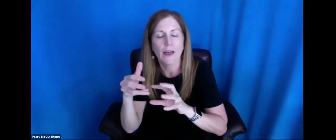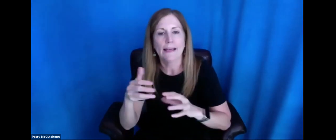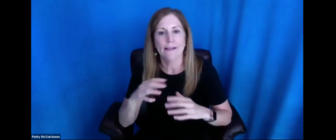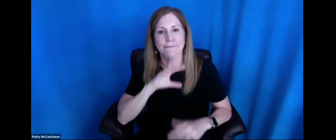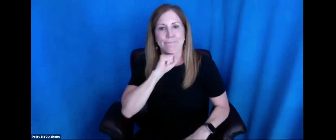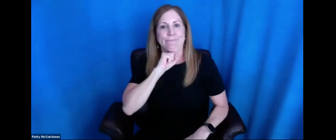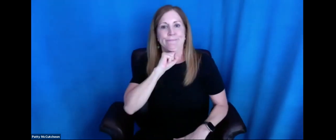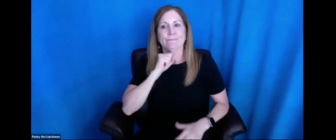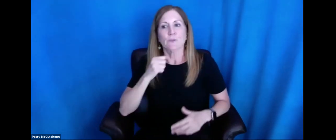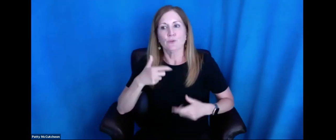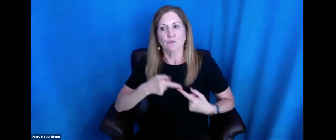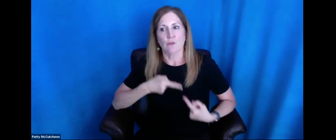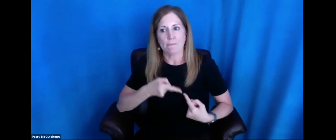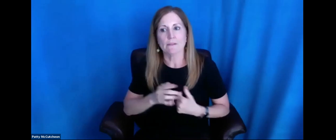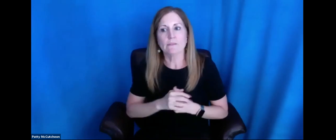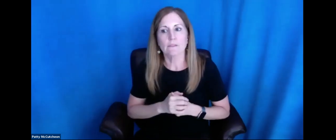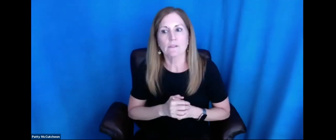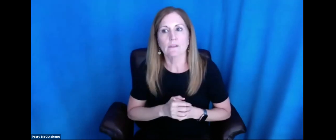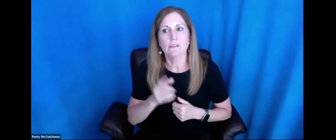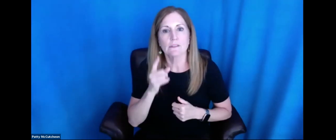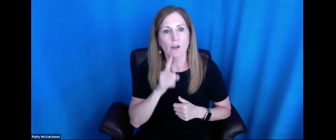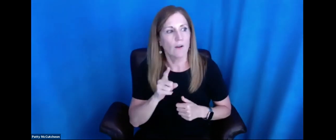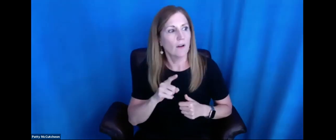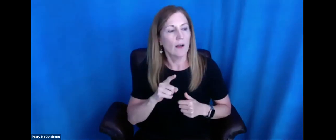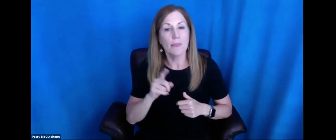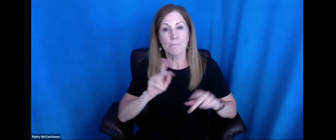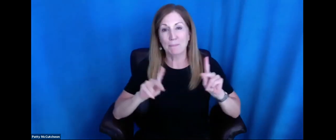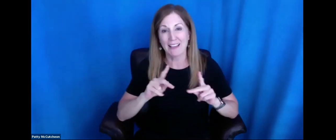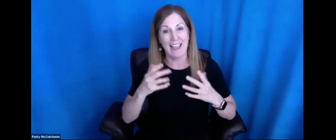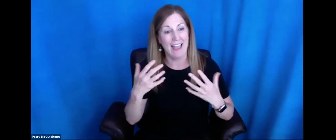of -- -- but from the standpoint of public health.